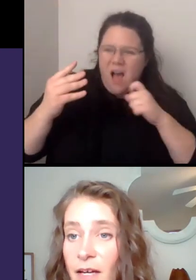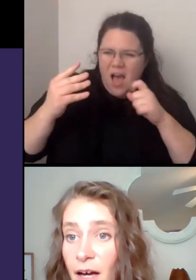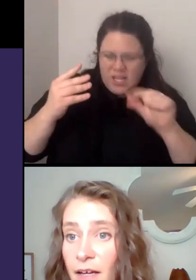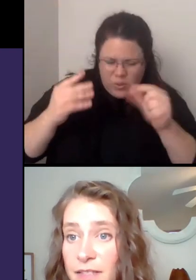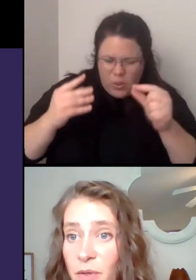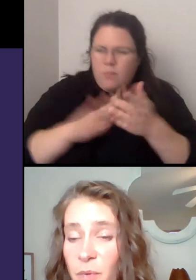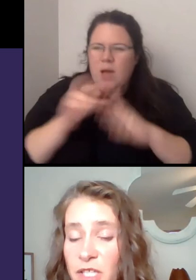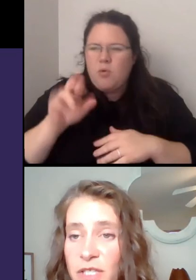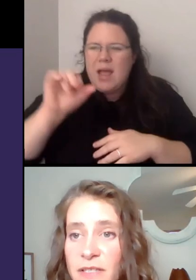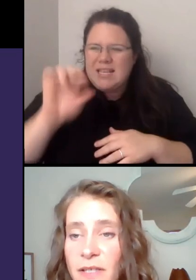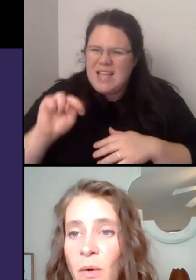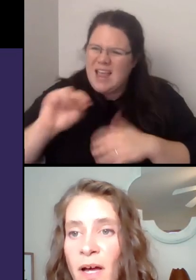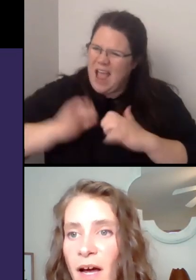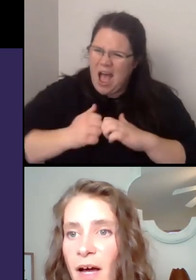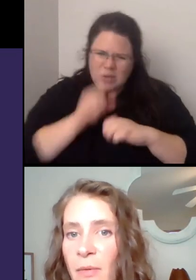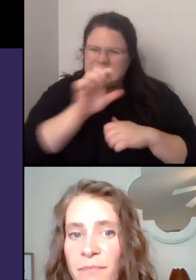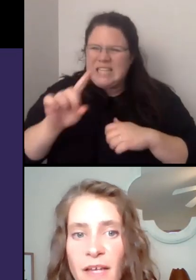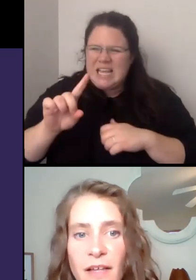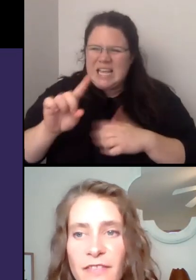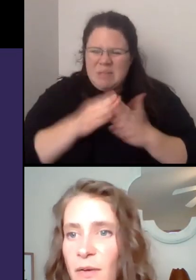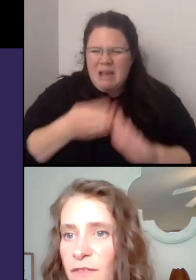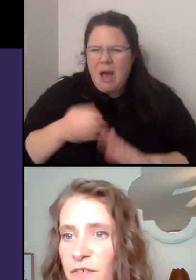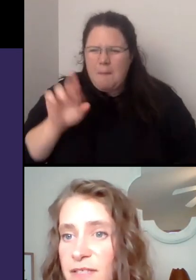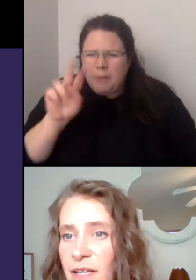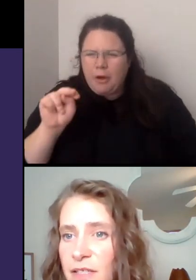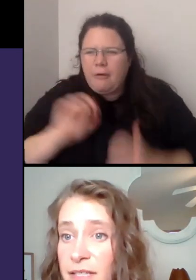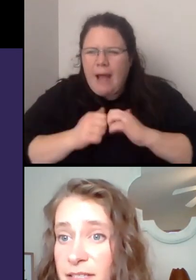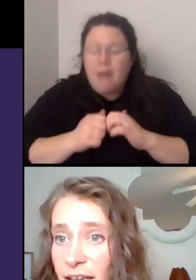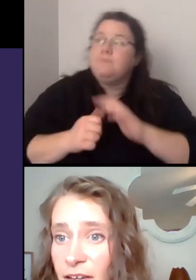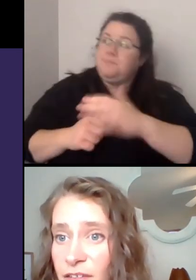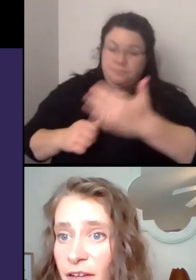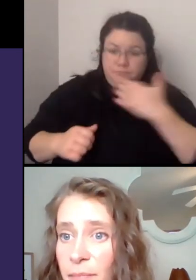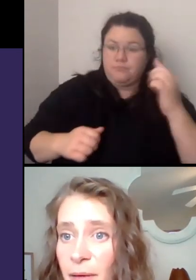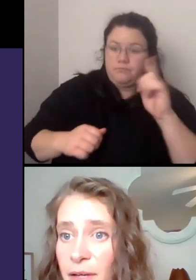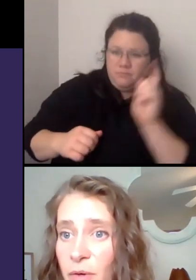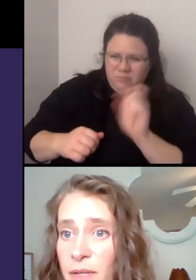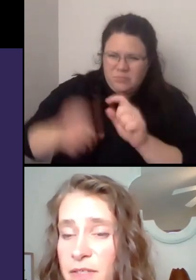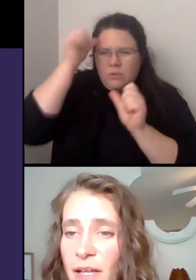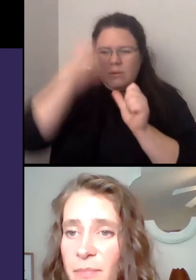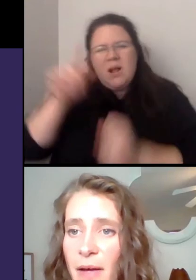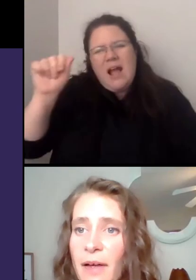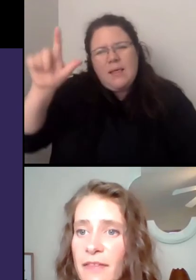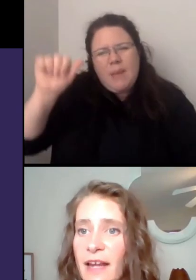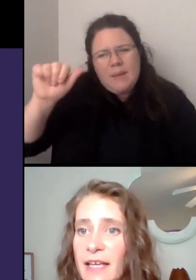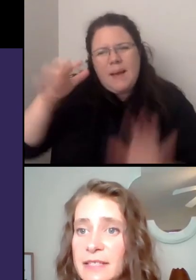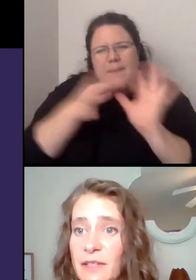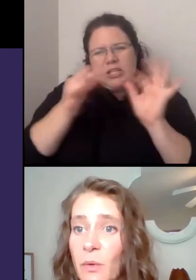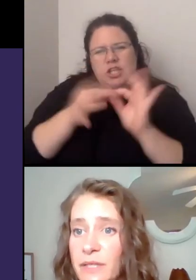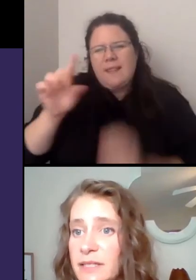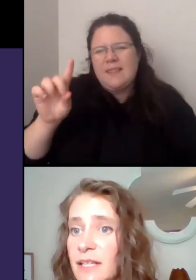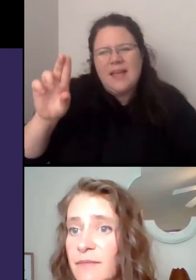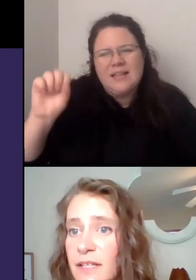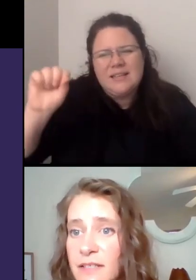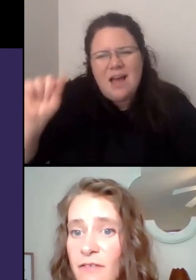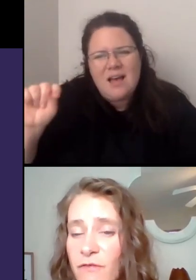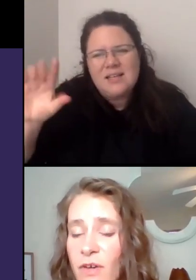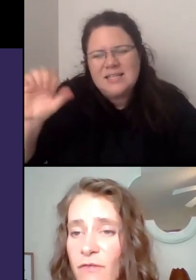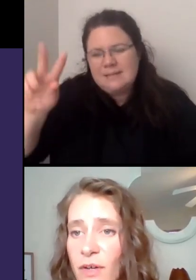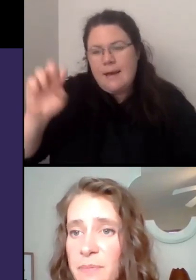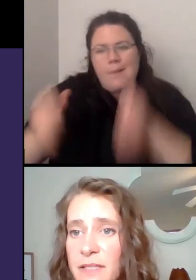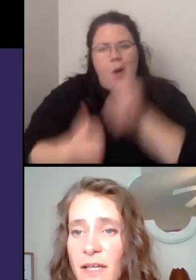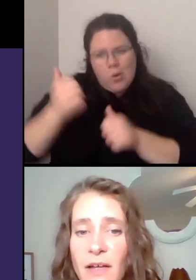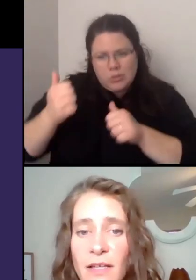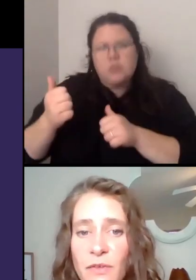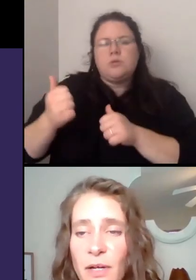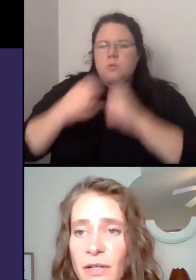That's a great question. So I think I referenced Dust Cave in northwestern Alabama that has some of the oldest evidence of grapes in North America.